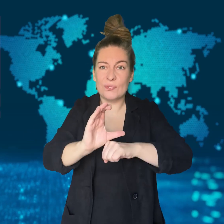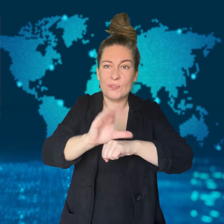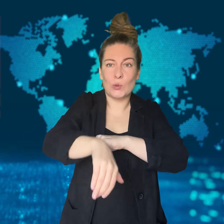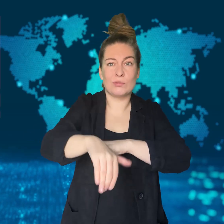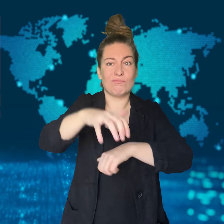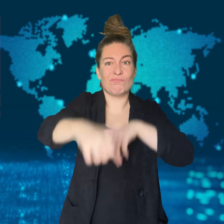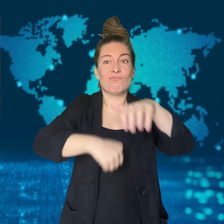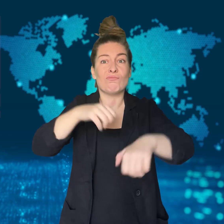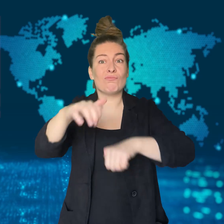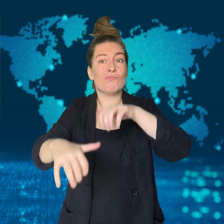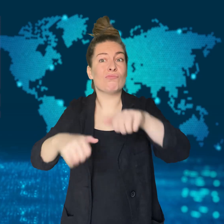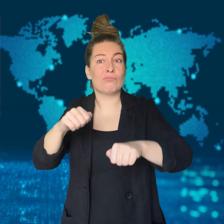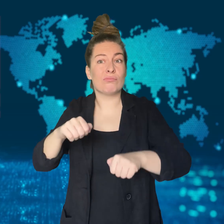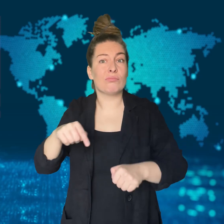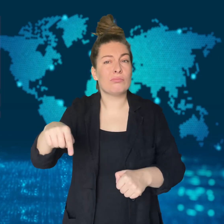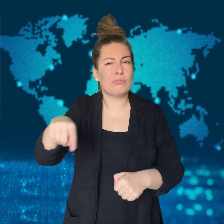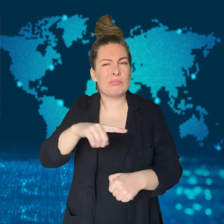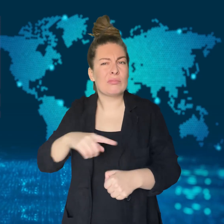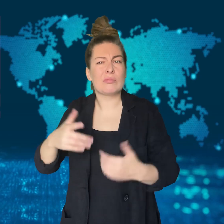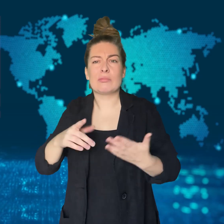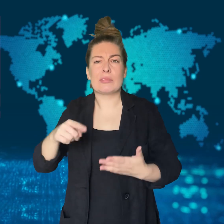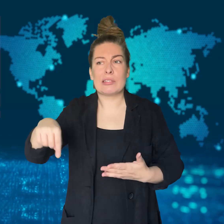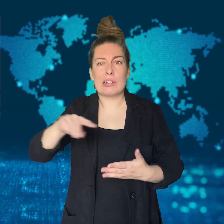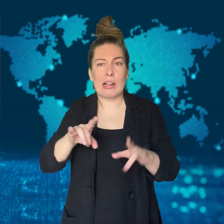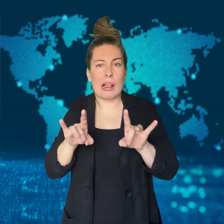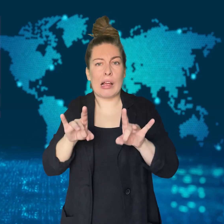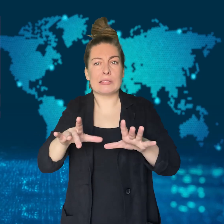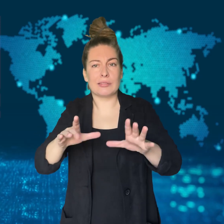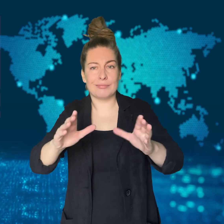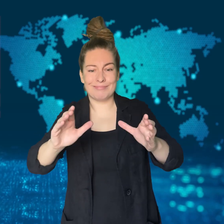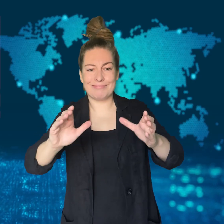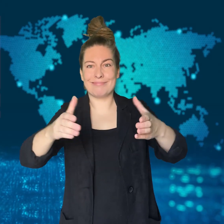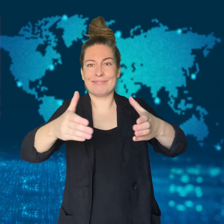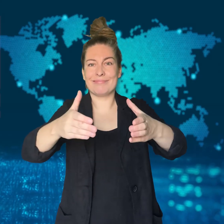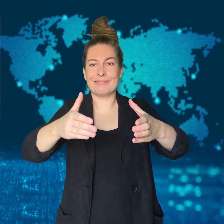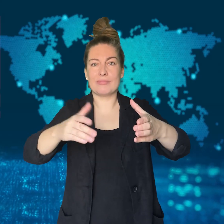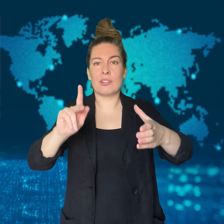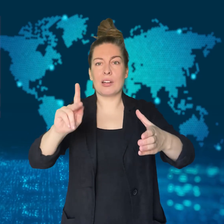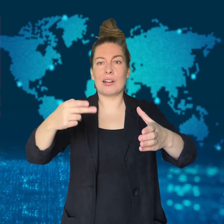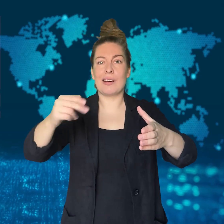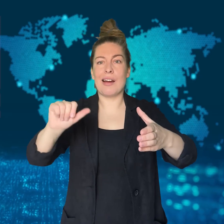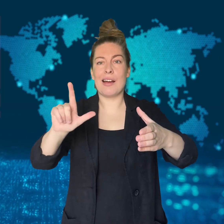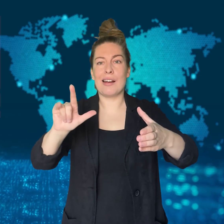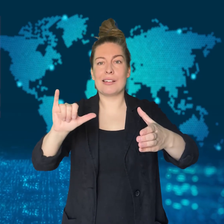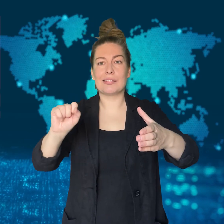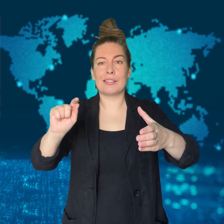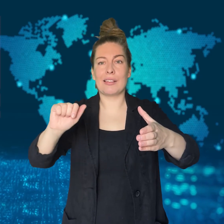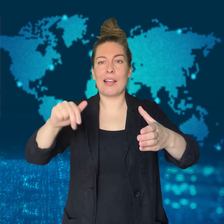as they targeted people within the pro-Khalistan movement.